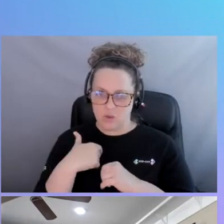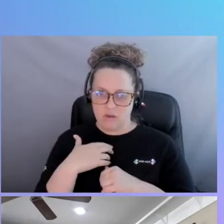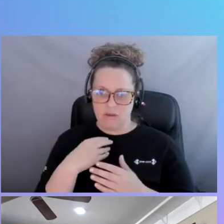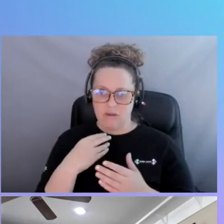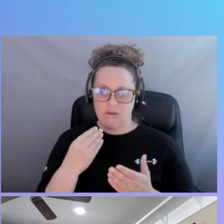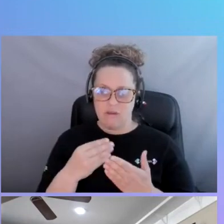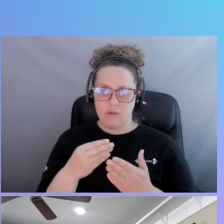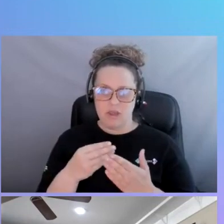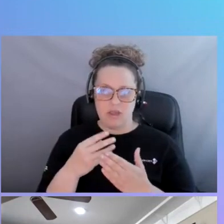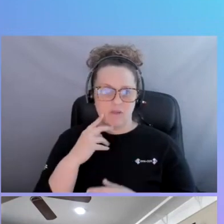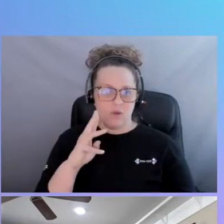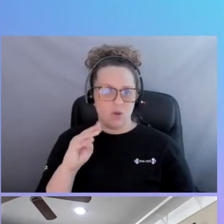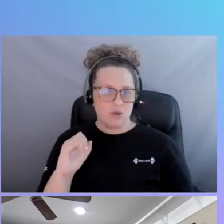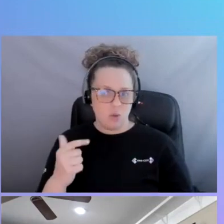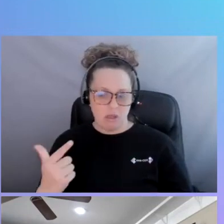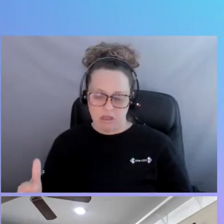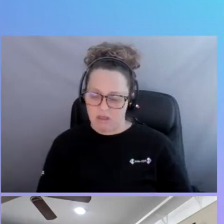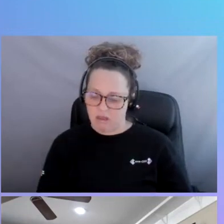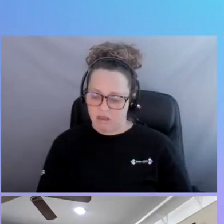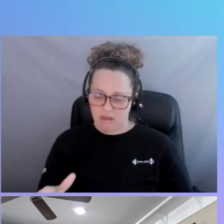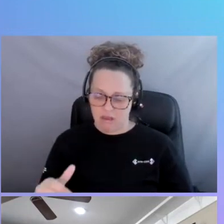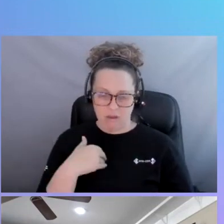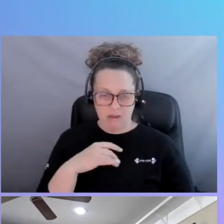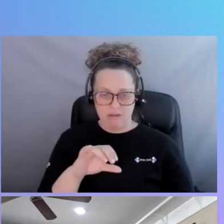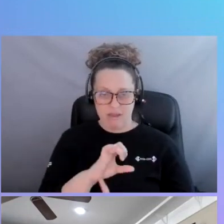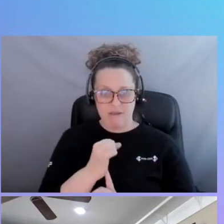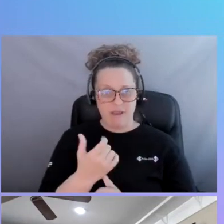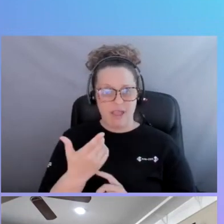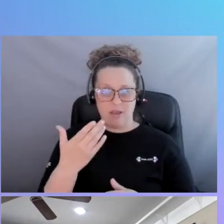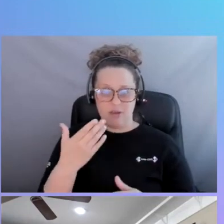environment where you're actually coming into the office,